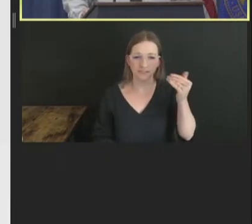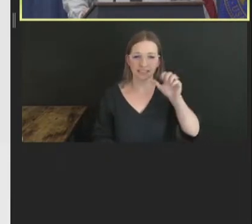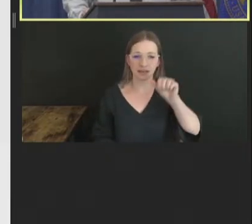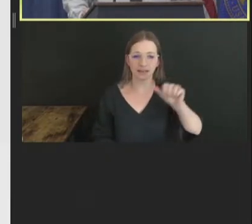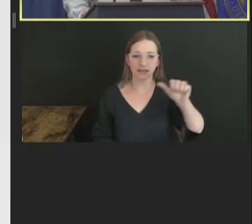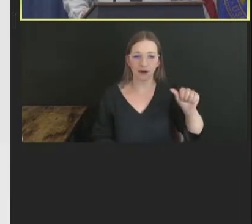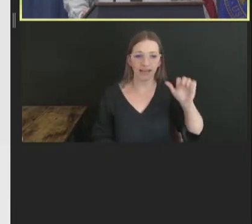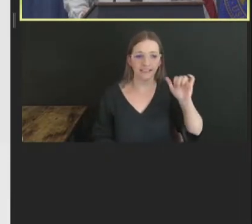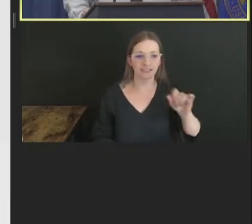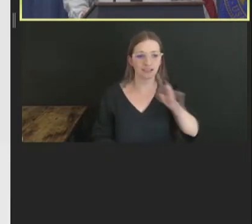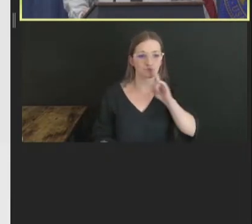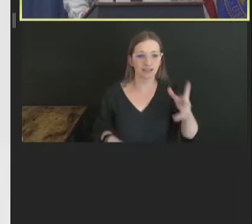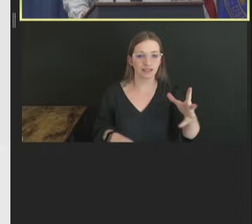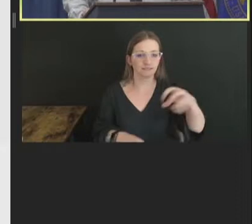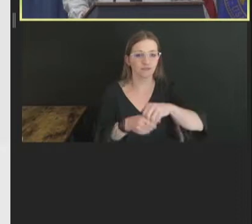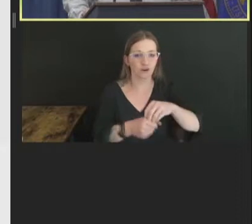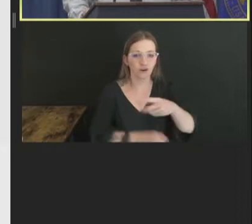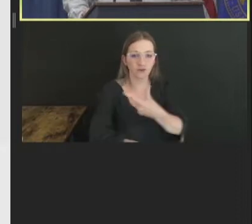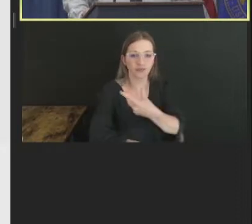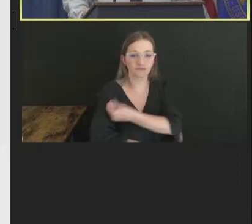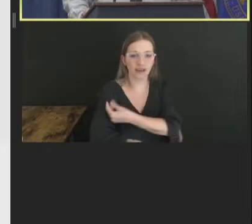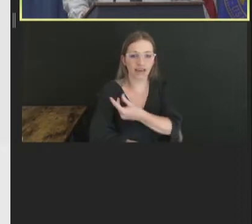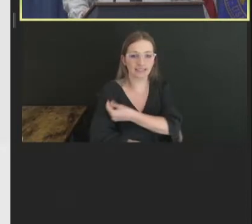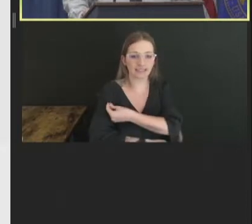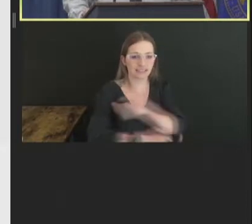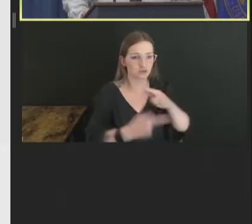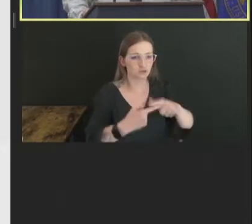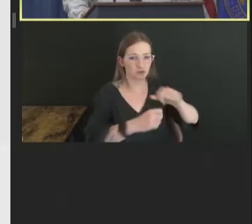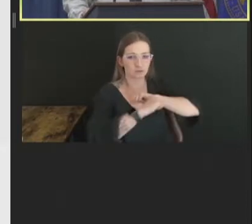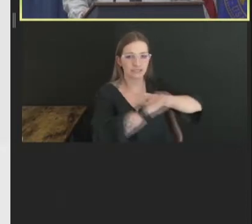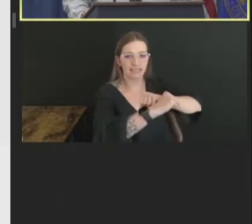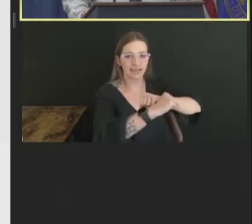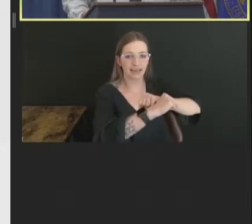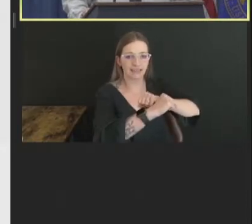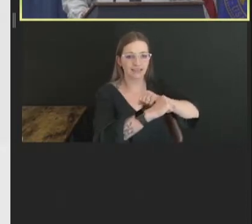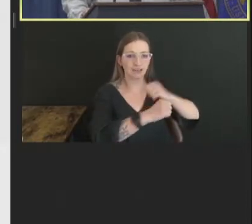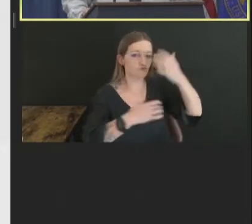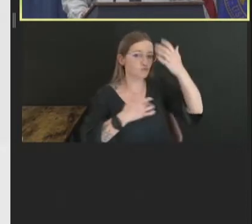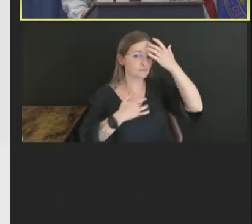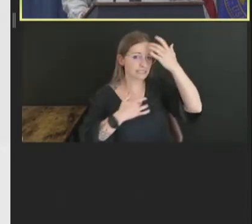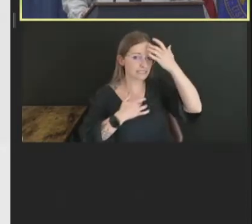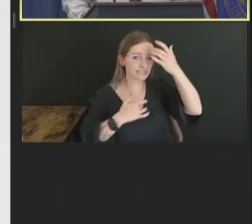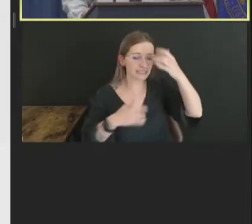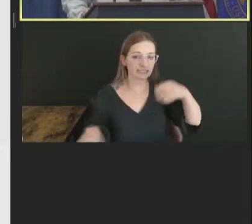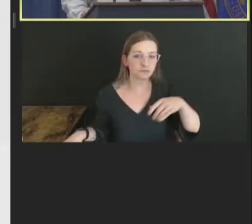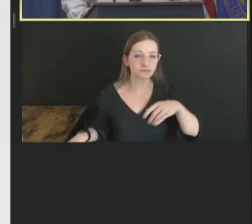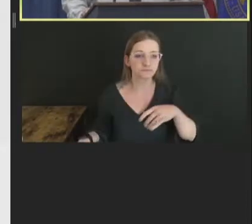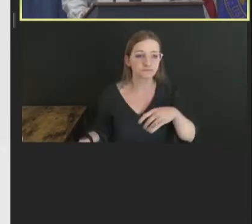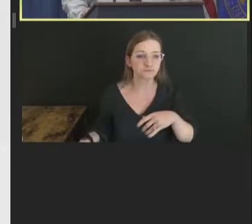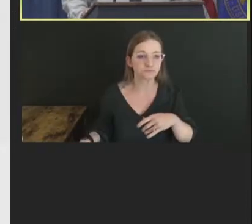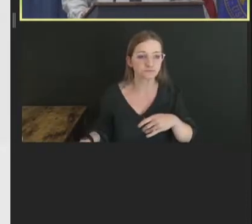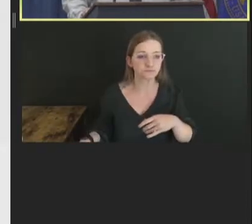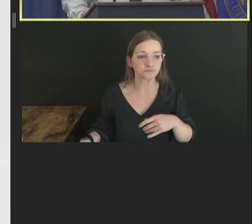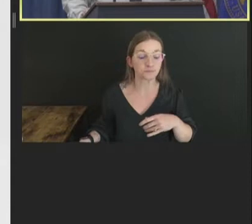and protection from disease, contributing by vaccine-induced antibodies. So, you can see that